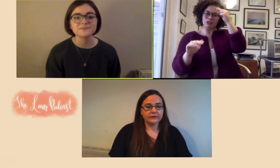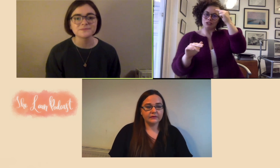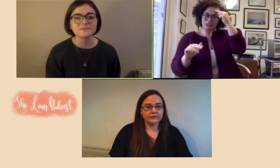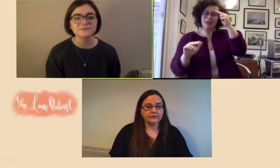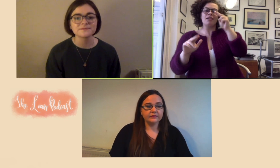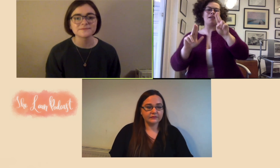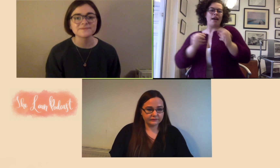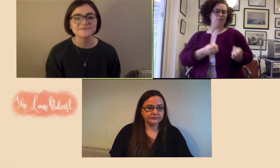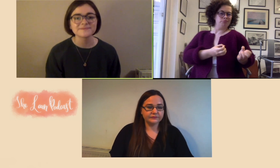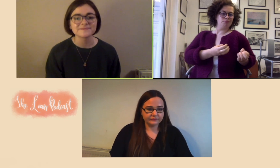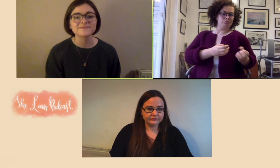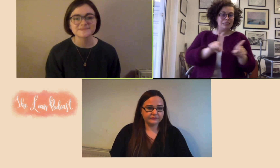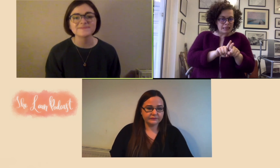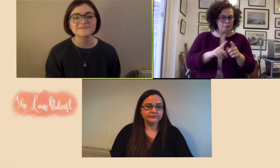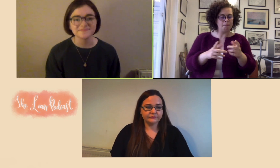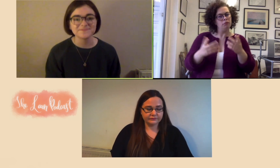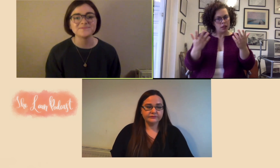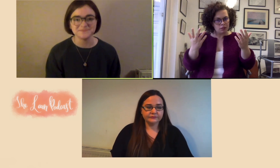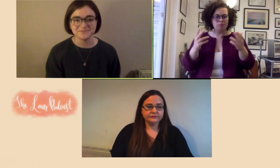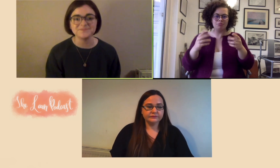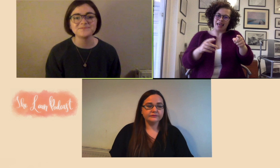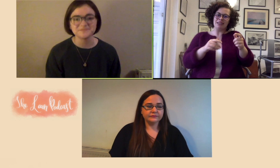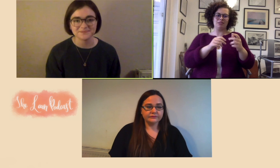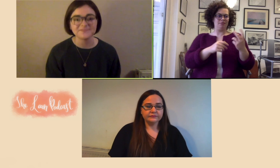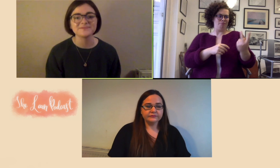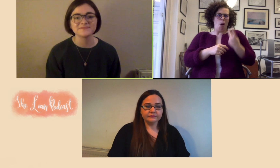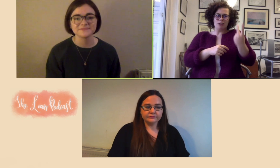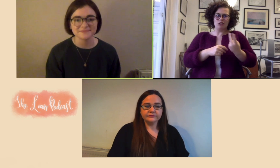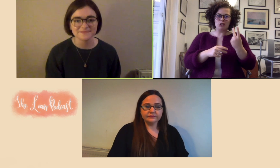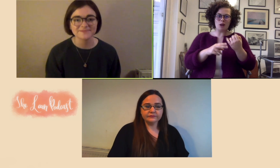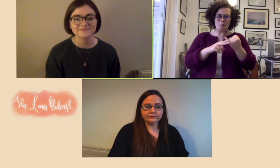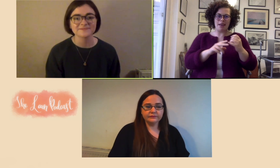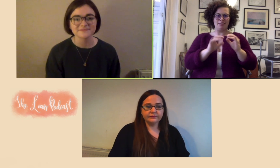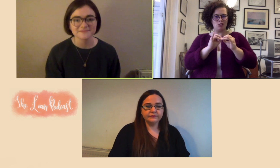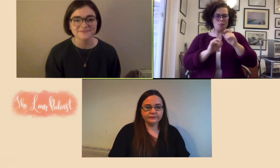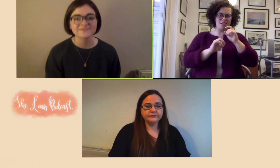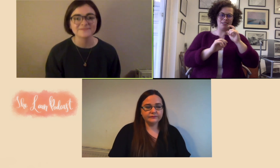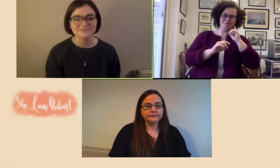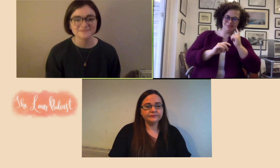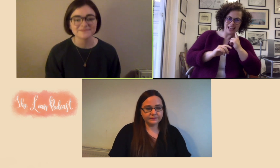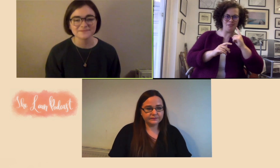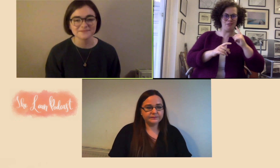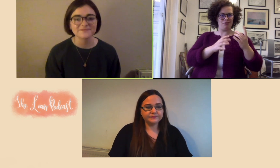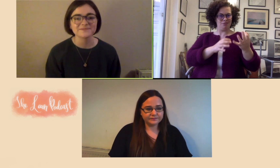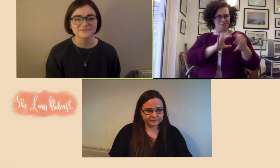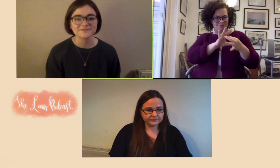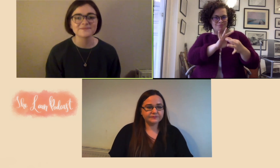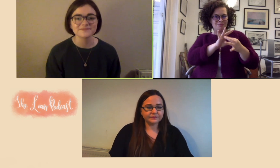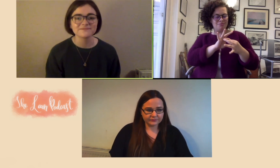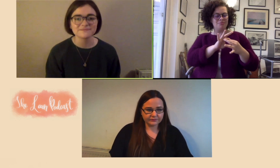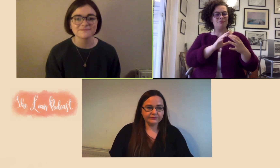Like maybe they'd be with me maybe they wouldn't, but I would gather that information and bring it back to them in a very different way. And that's like how you develop